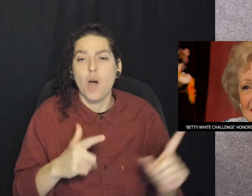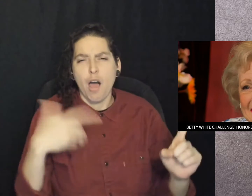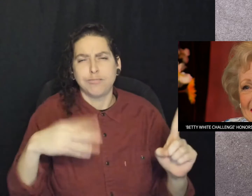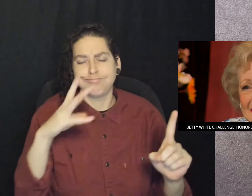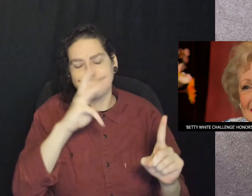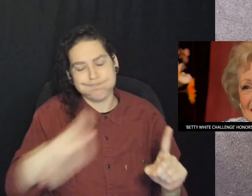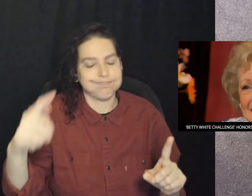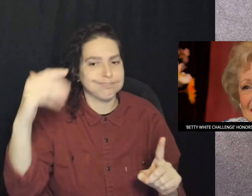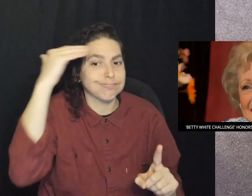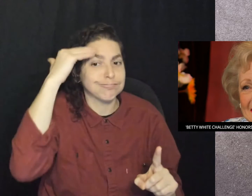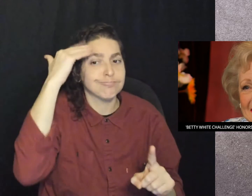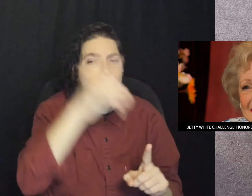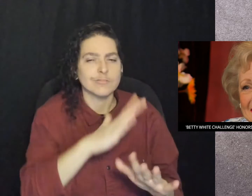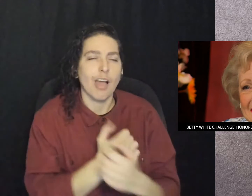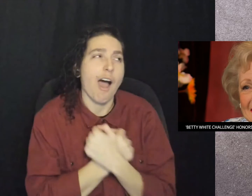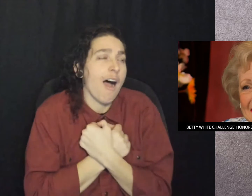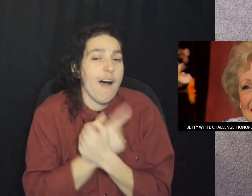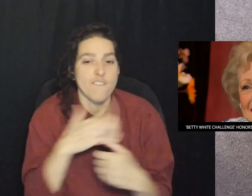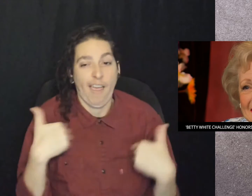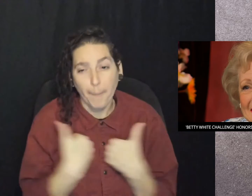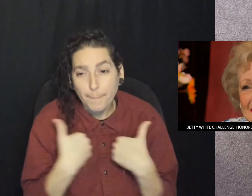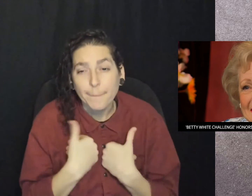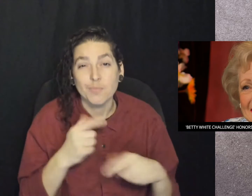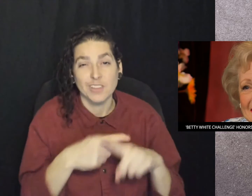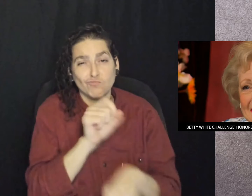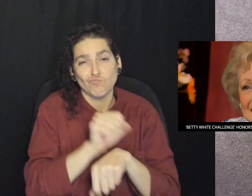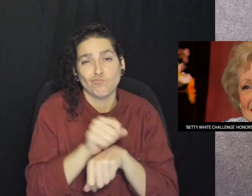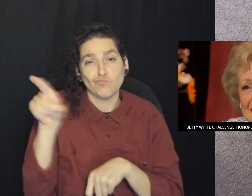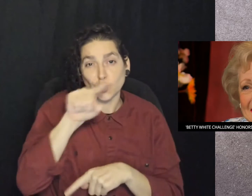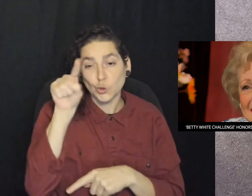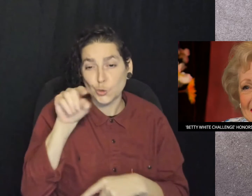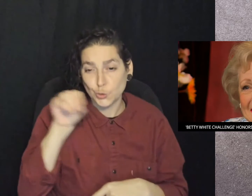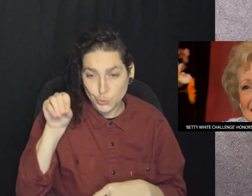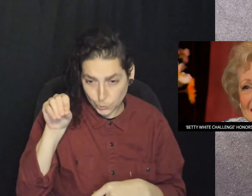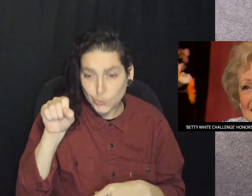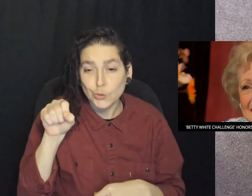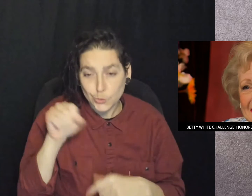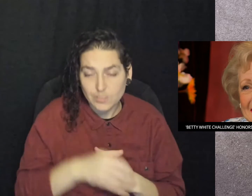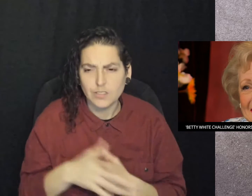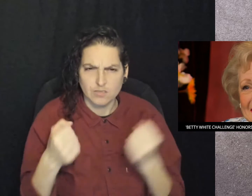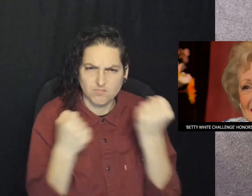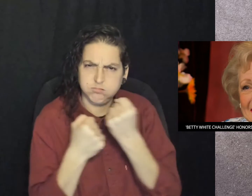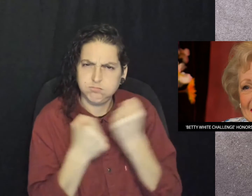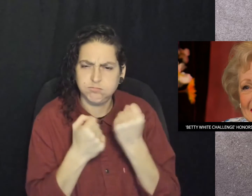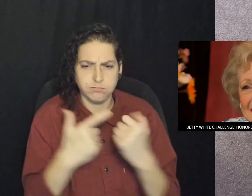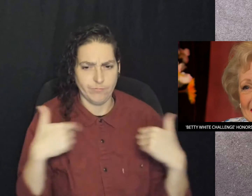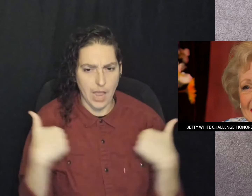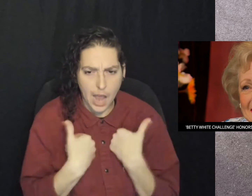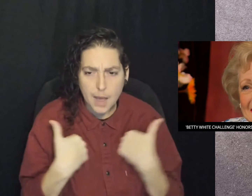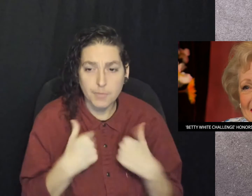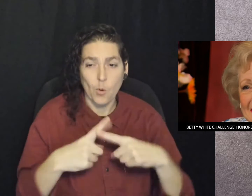the beloved actress was well-known for her love of animals she worked with zoos advocated for